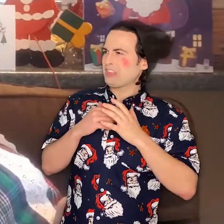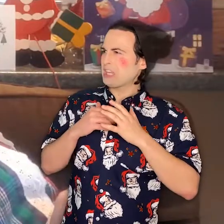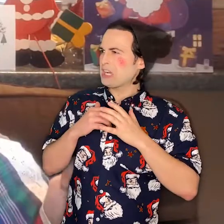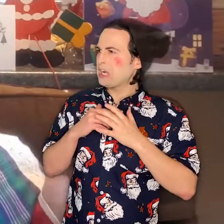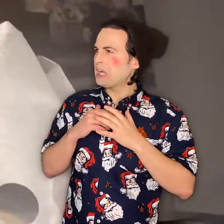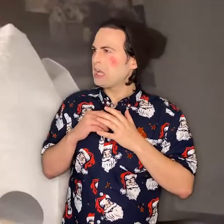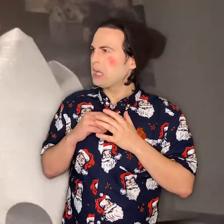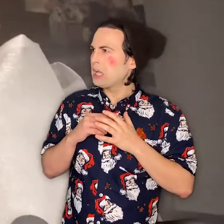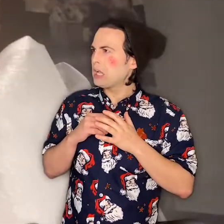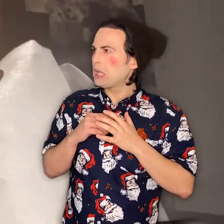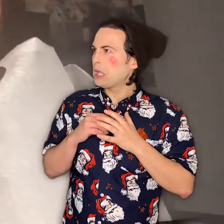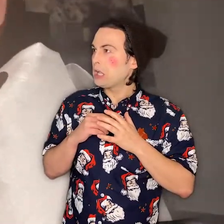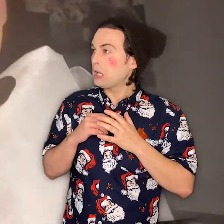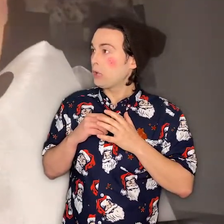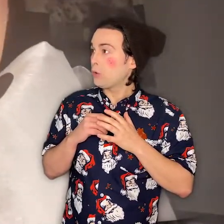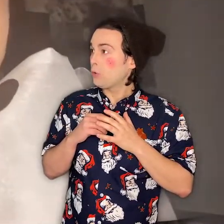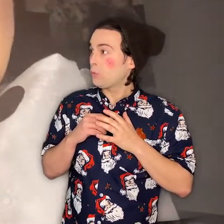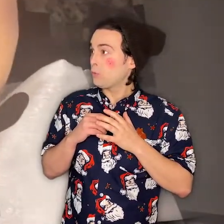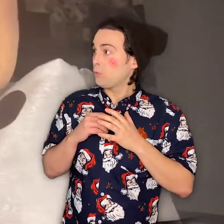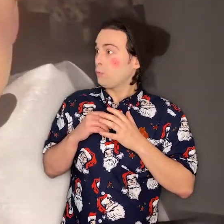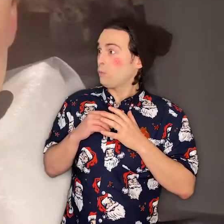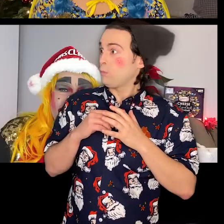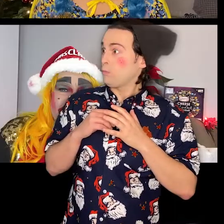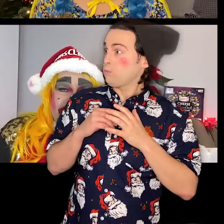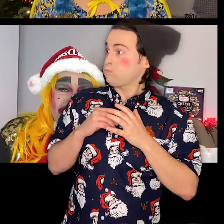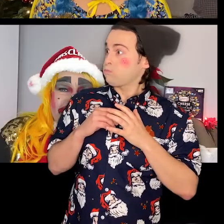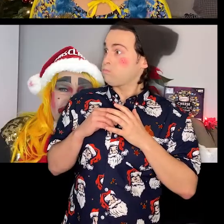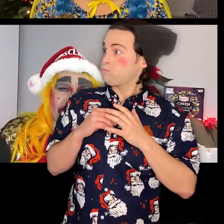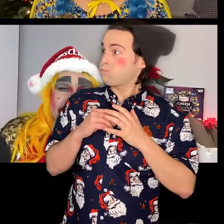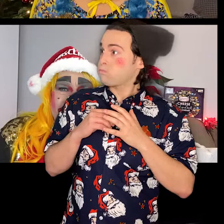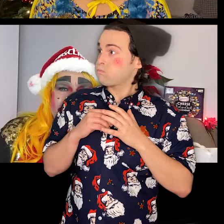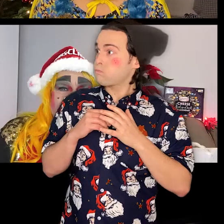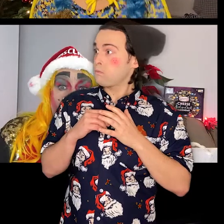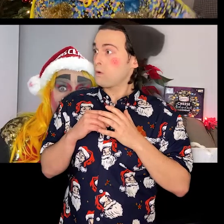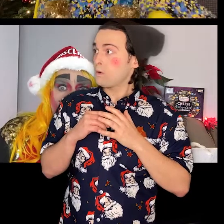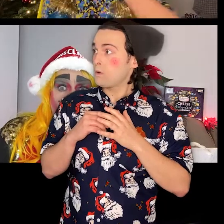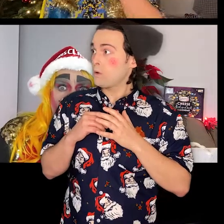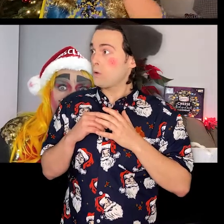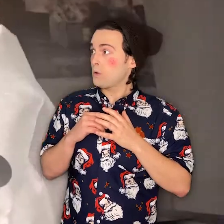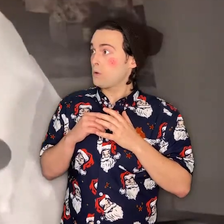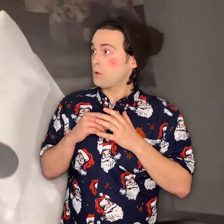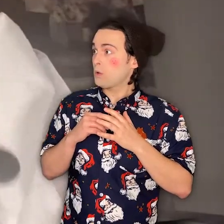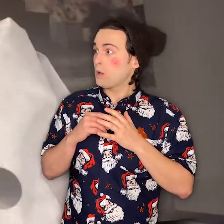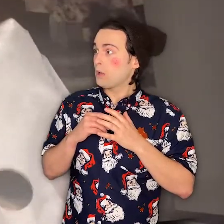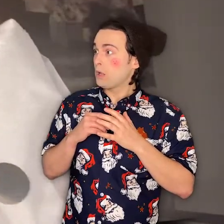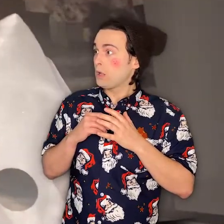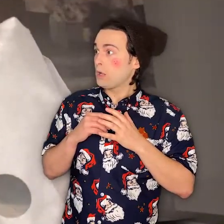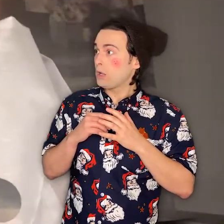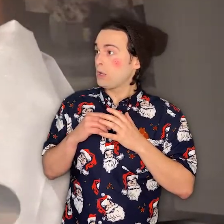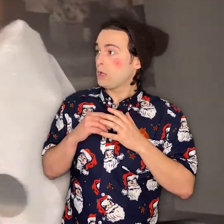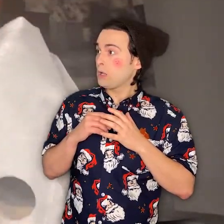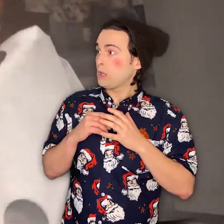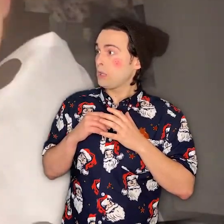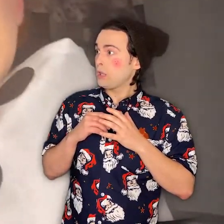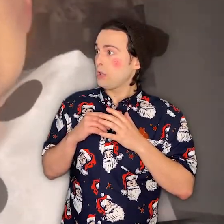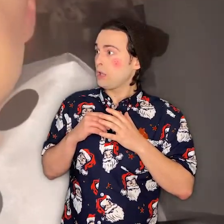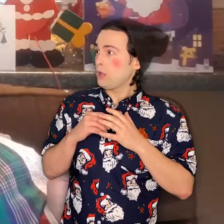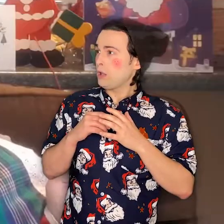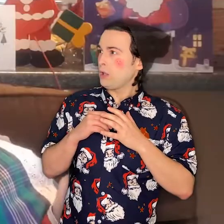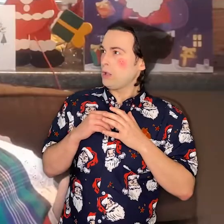Judy - Who are you calling a rocket ya minger! Helen - Who are you calling a minger ya roaster! Judy - Who are you calling a roaster ya midden?